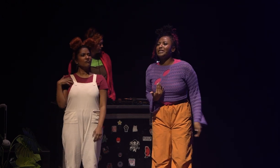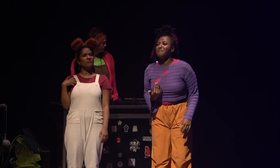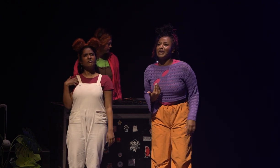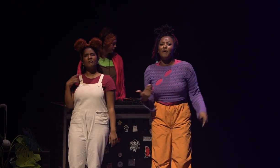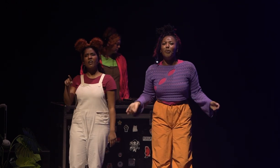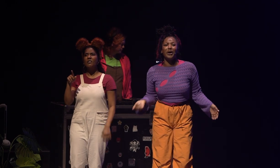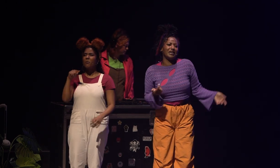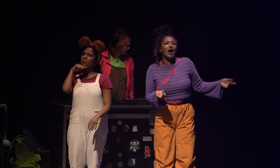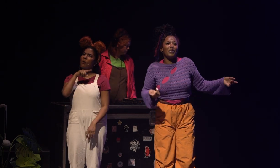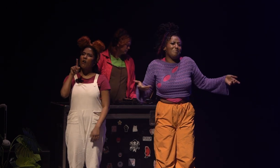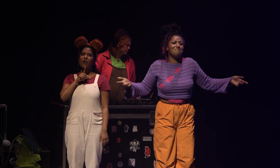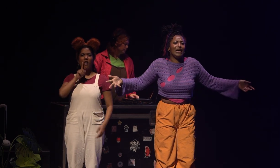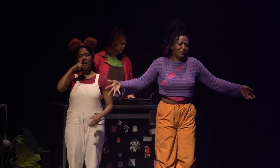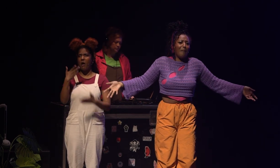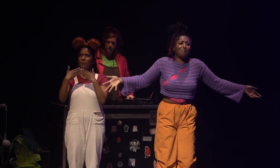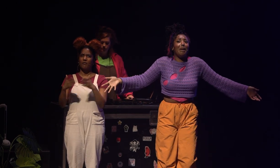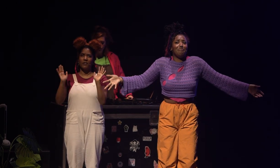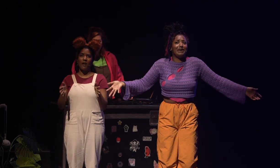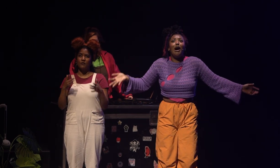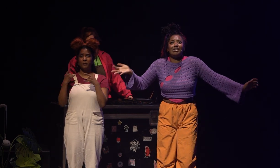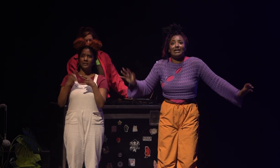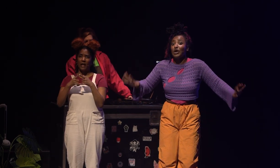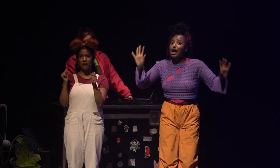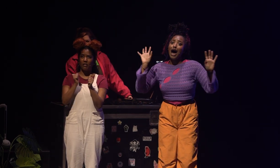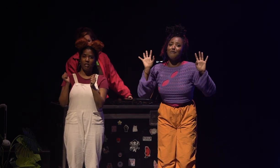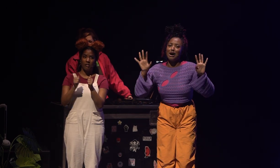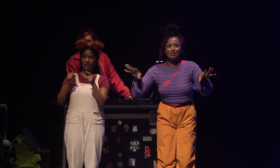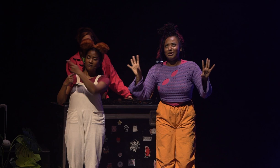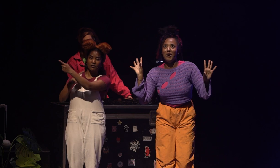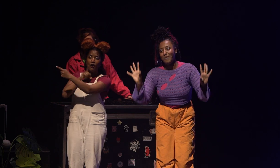didn't believe a boy and a girl could be mates without bumping uglies - her words